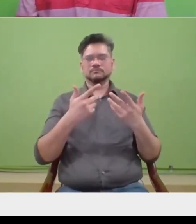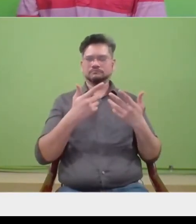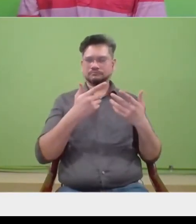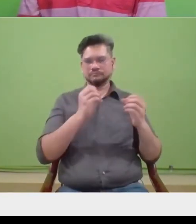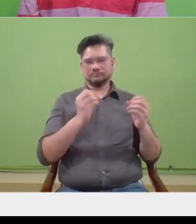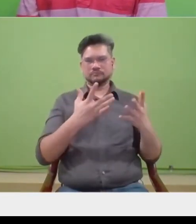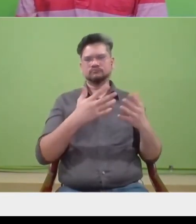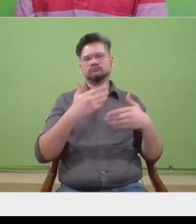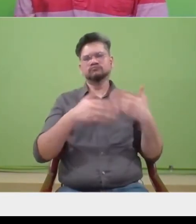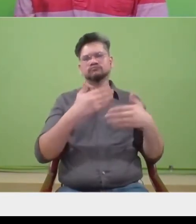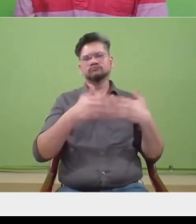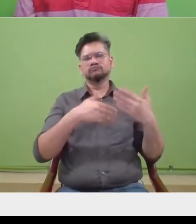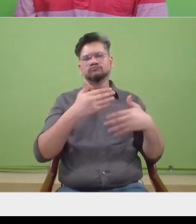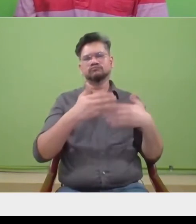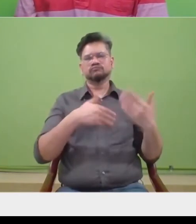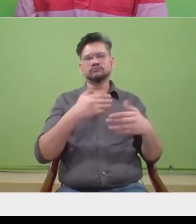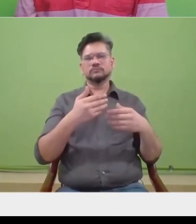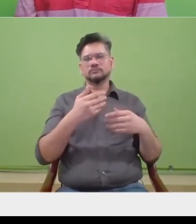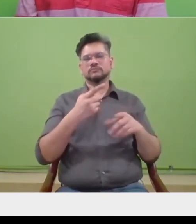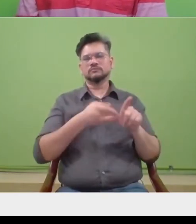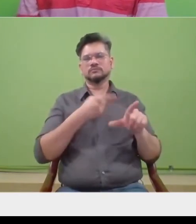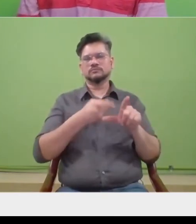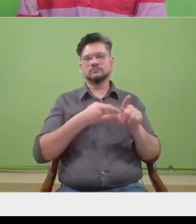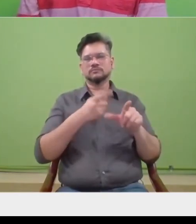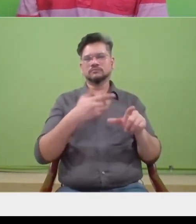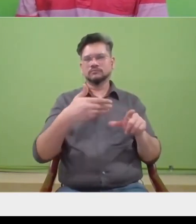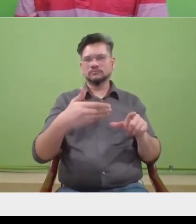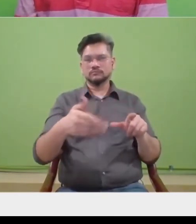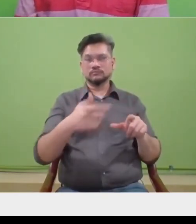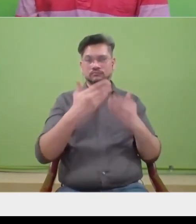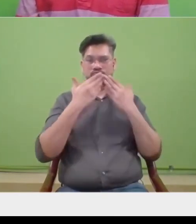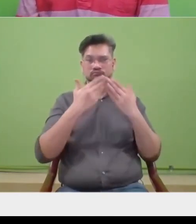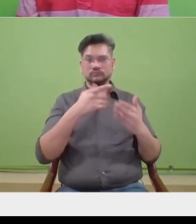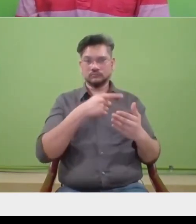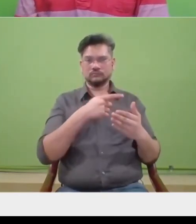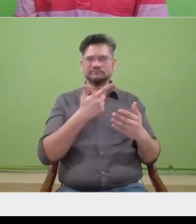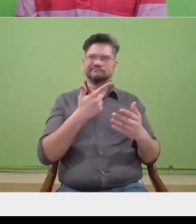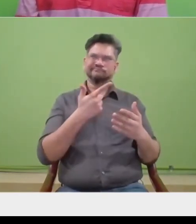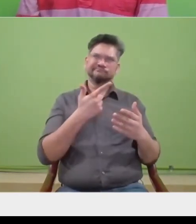became you know one of the they have some term for them one of the top twenty schools